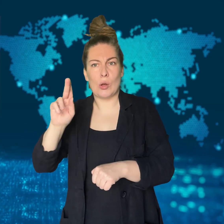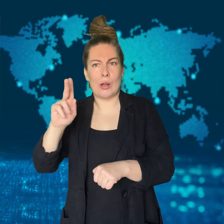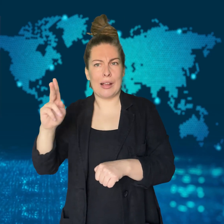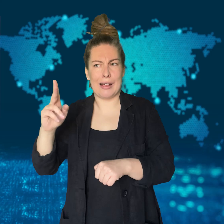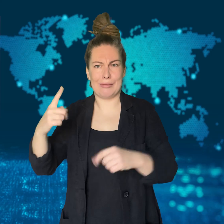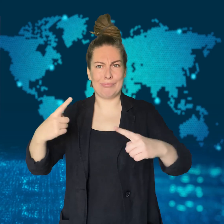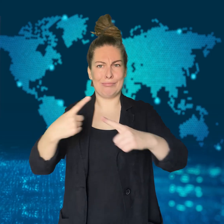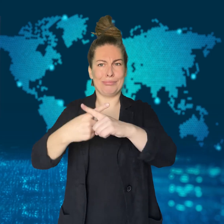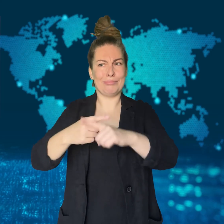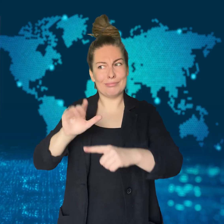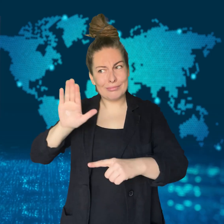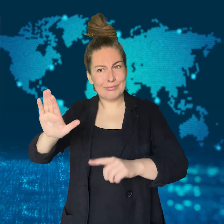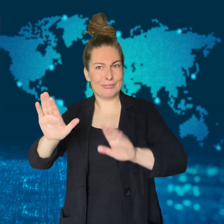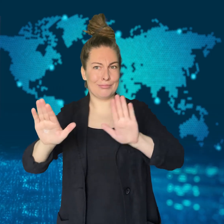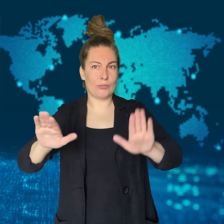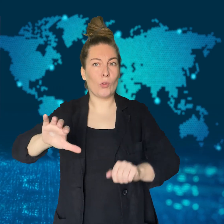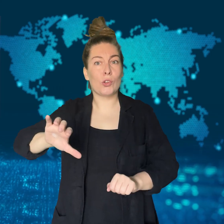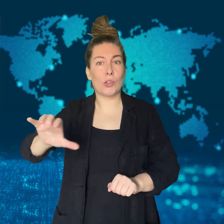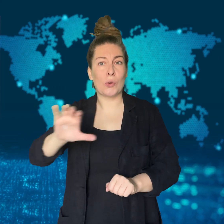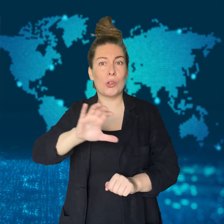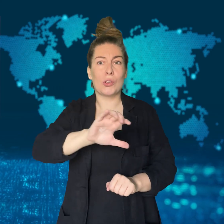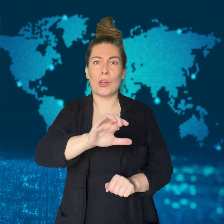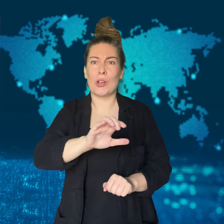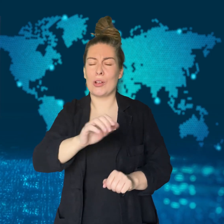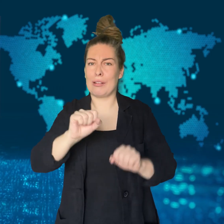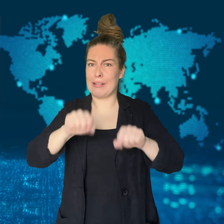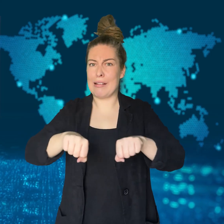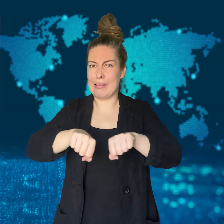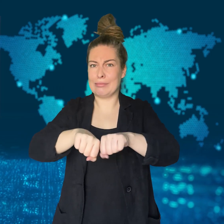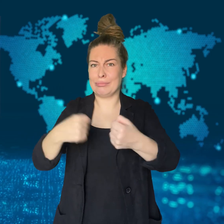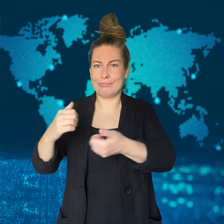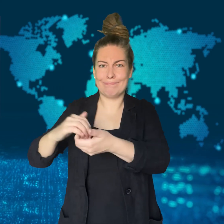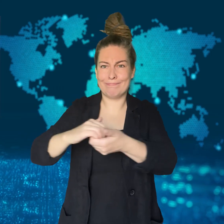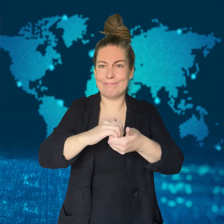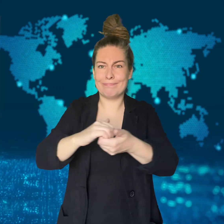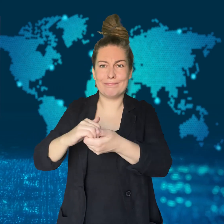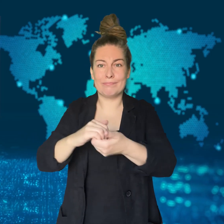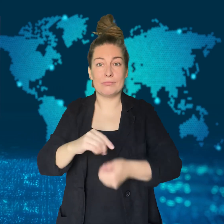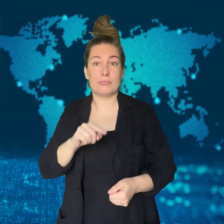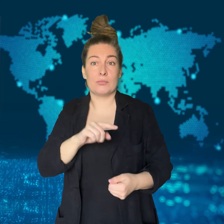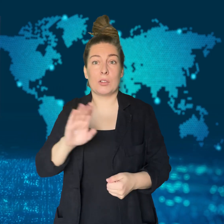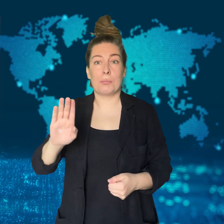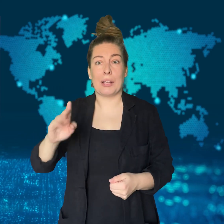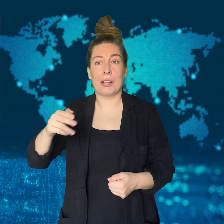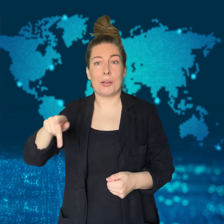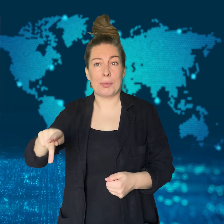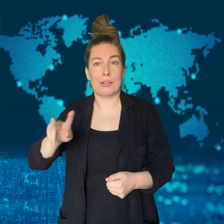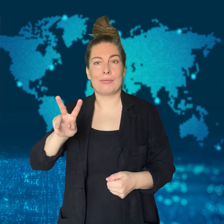BHP and Vale are both members of IBRAM, and they would like to